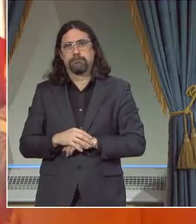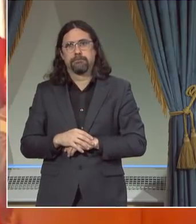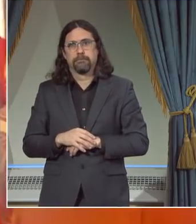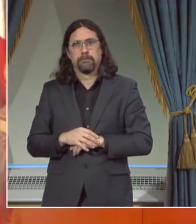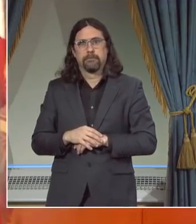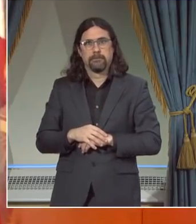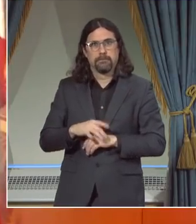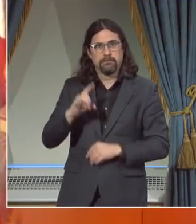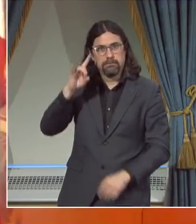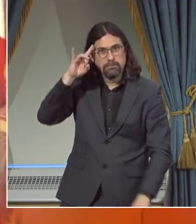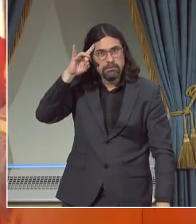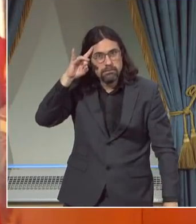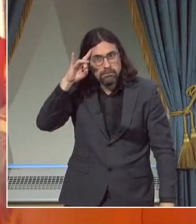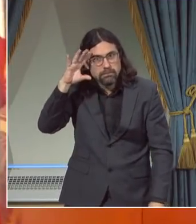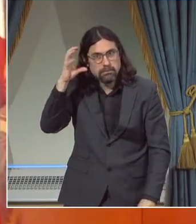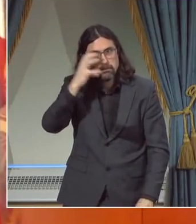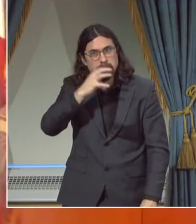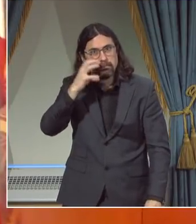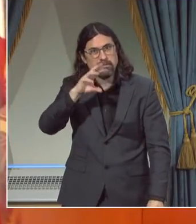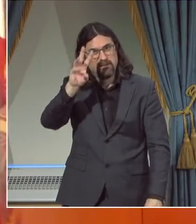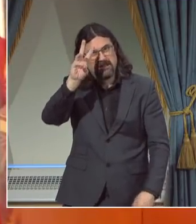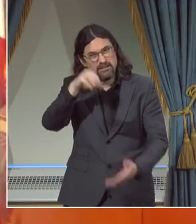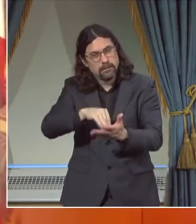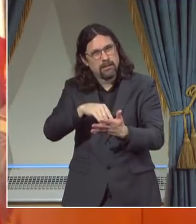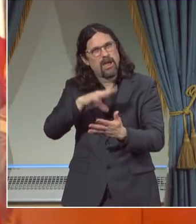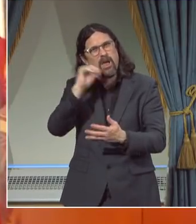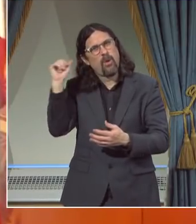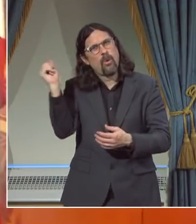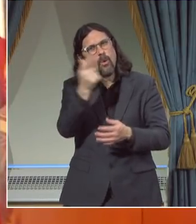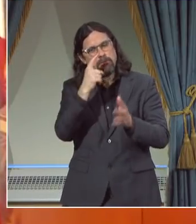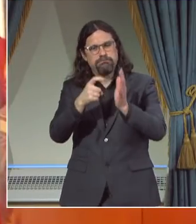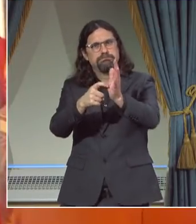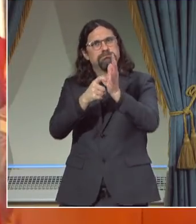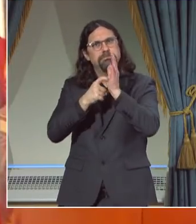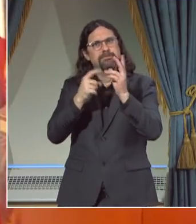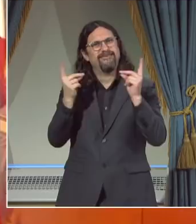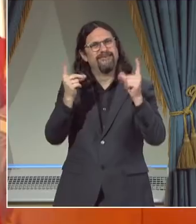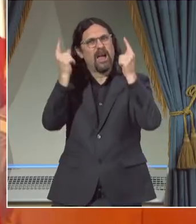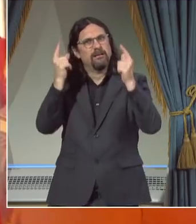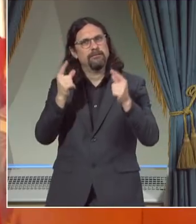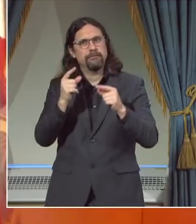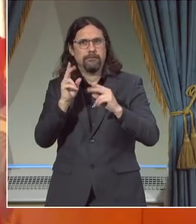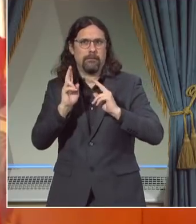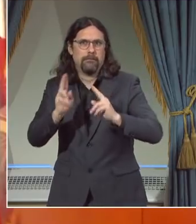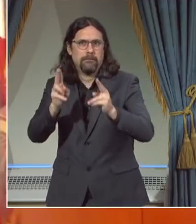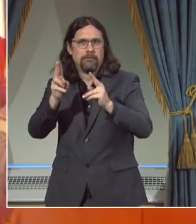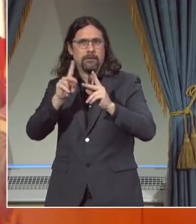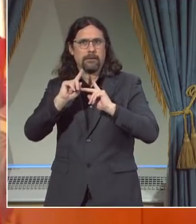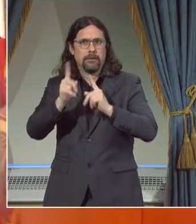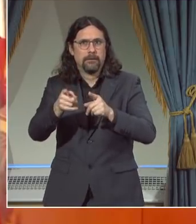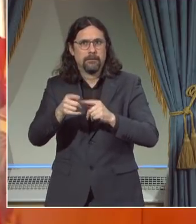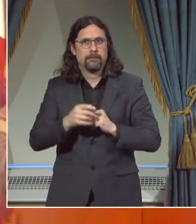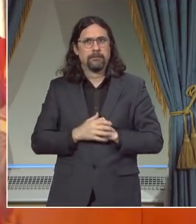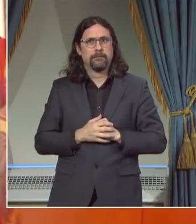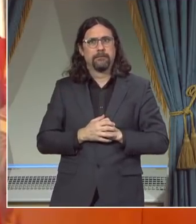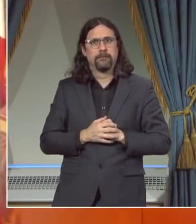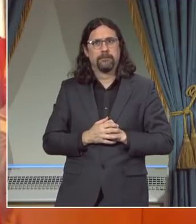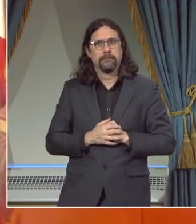SO6,000 CALLS IS DIFFICULT TO RESPOND TO. IT CAUSES SIGNIFICANT DELAYS IN THE